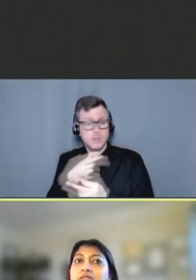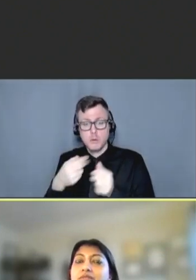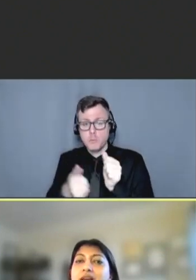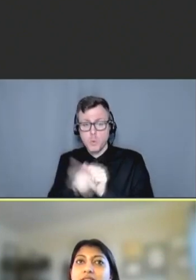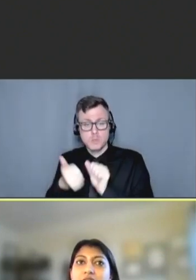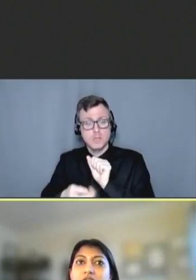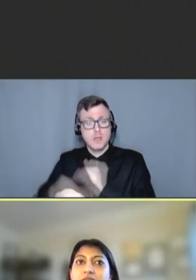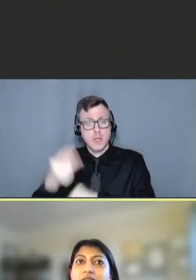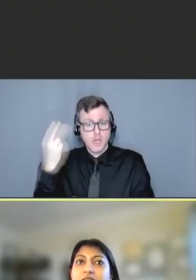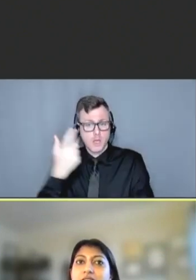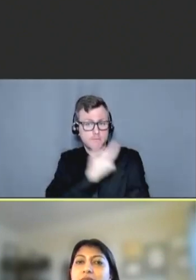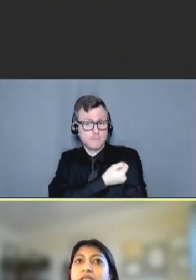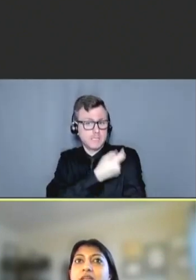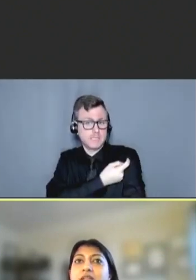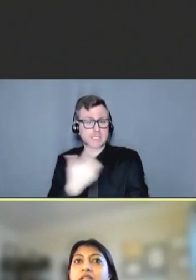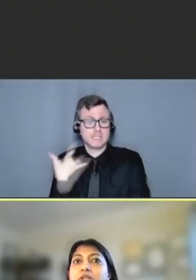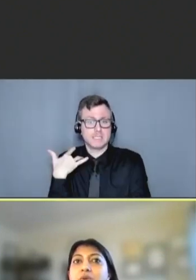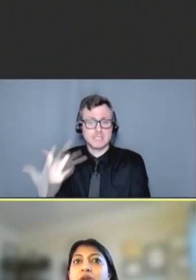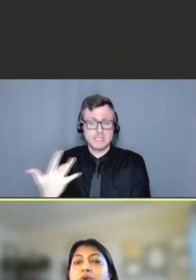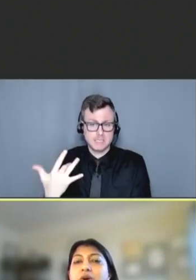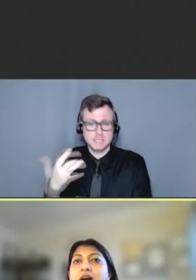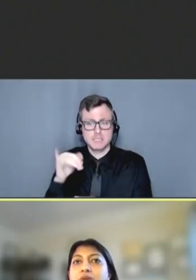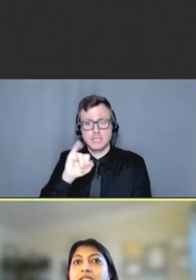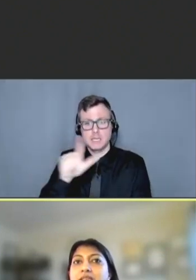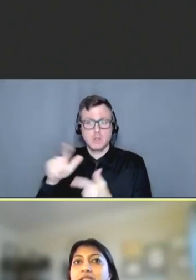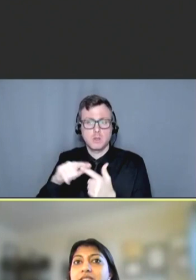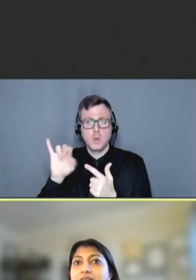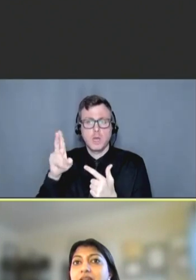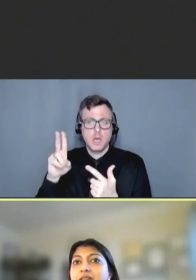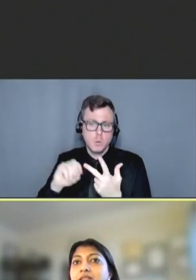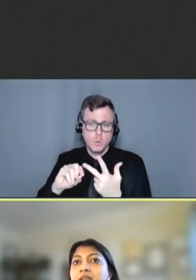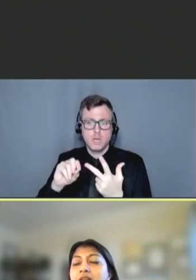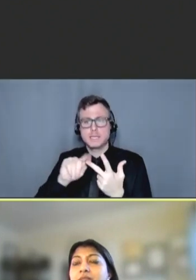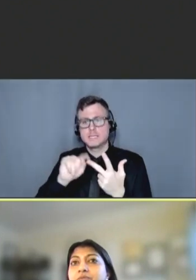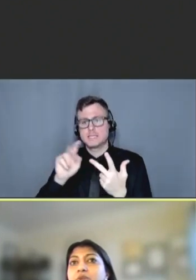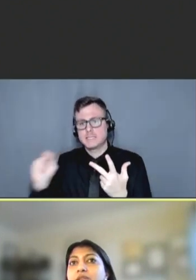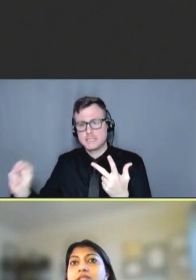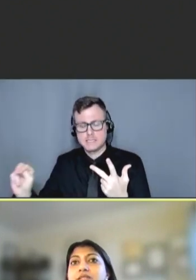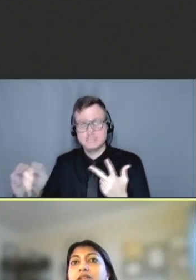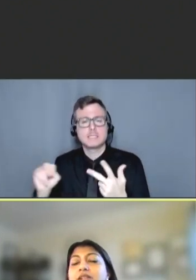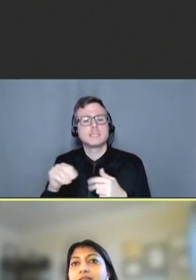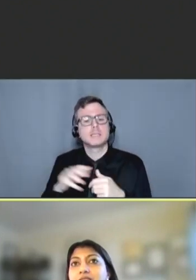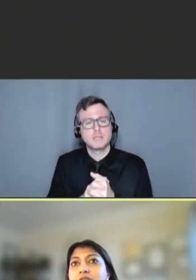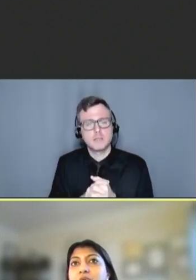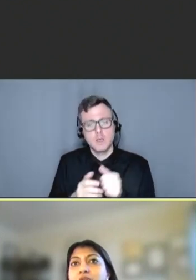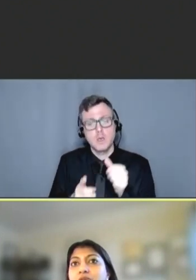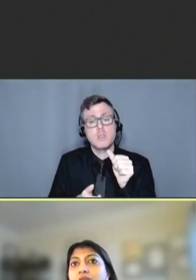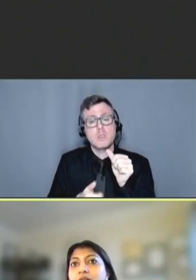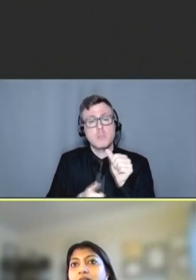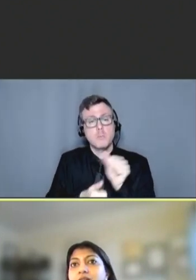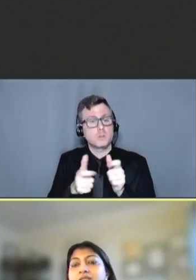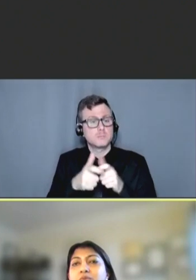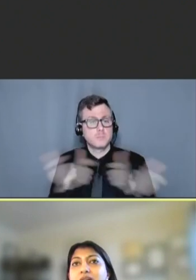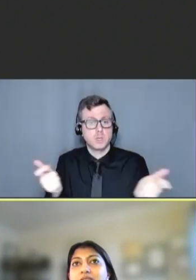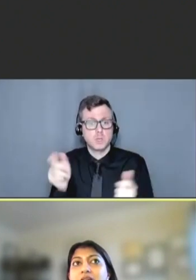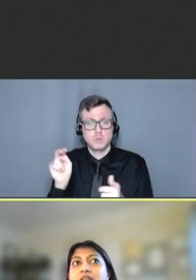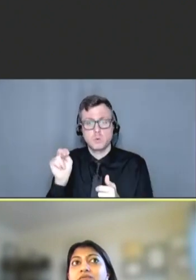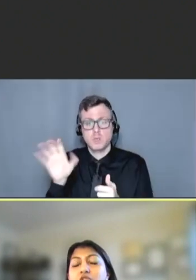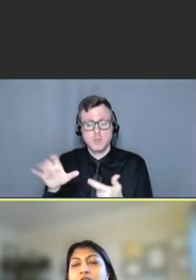of vaccinations tended to be in Illinois, Ohio and Tennessee, and the greatest declines in North Carolina, Nebraska, and Virginia.